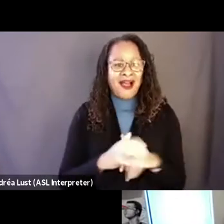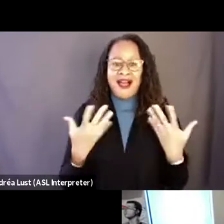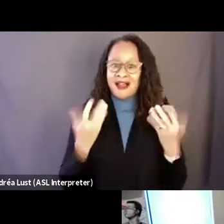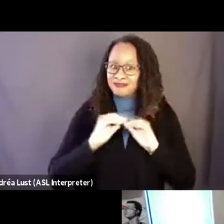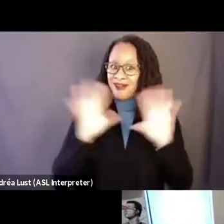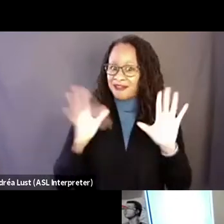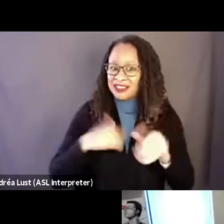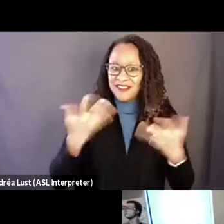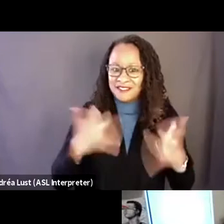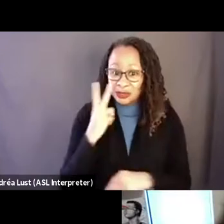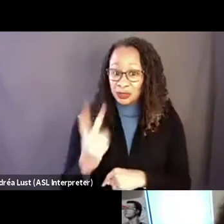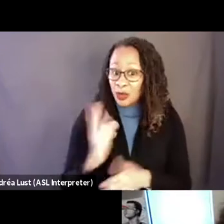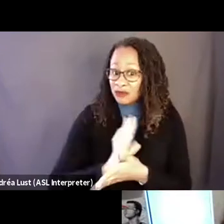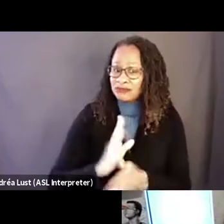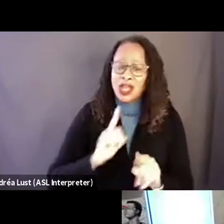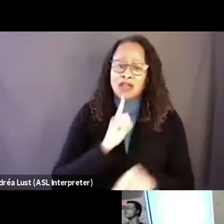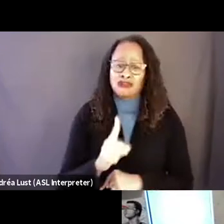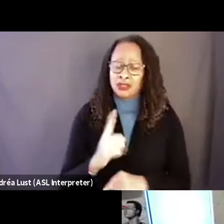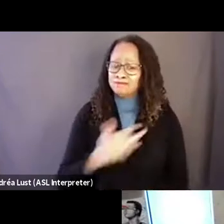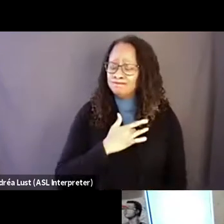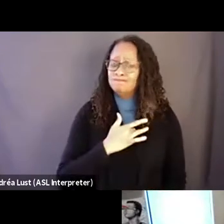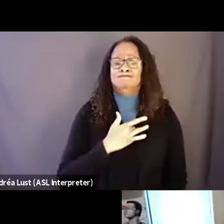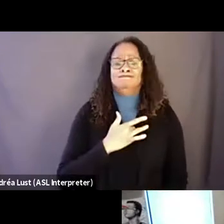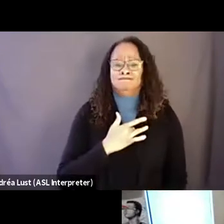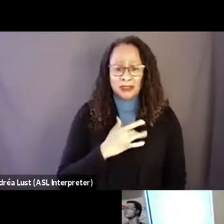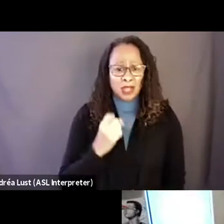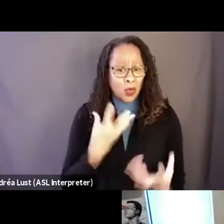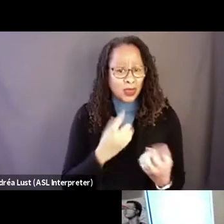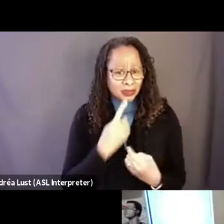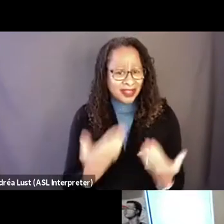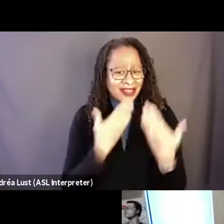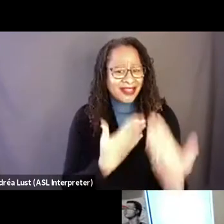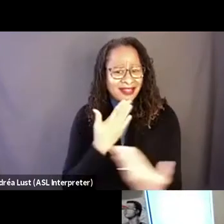And it really, really just resonated with me. So, I just wanted to say thank you to all of you for creating it.